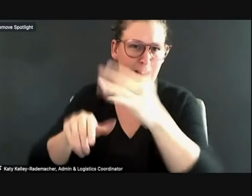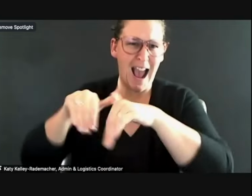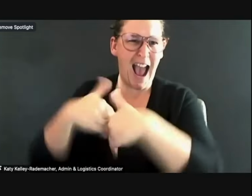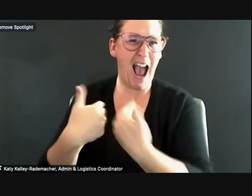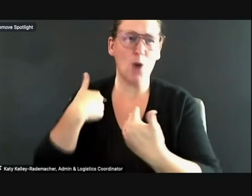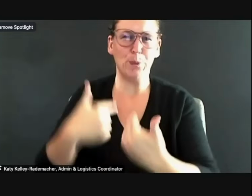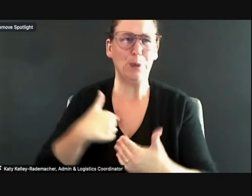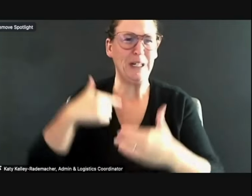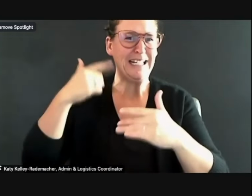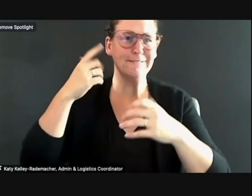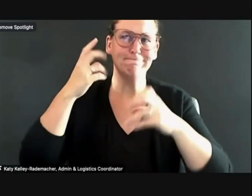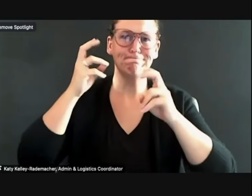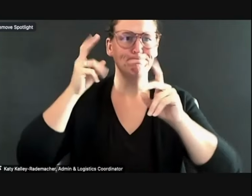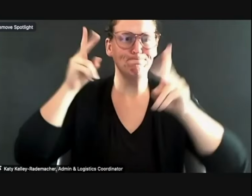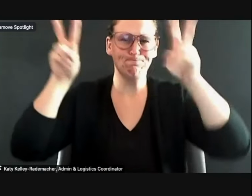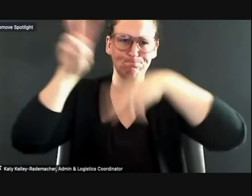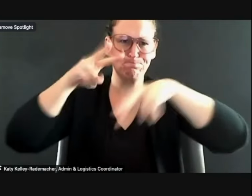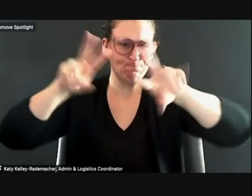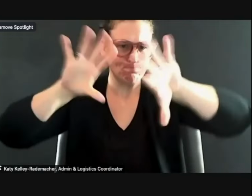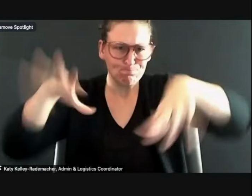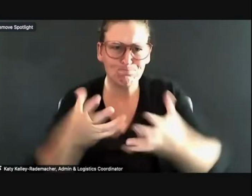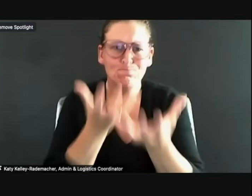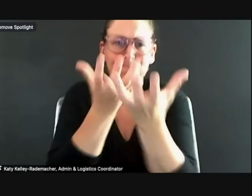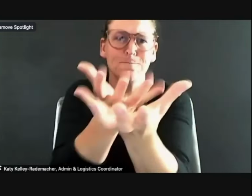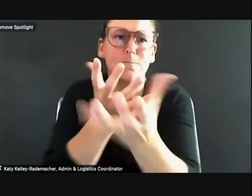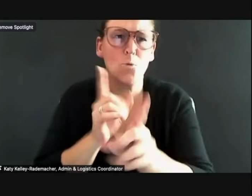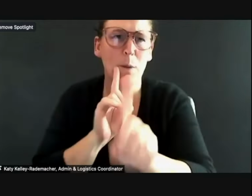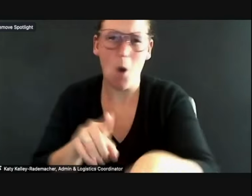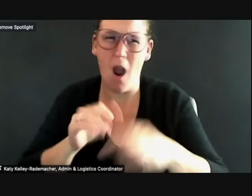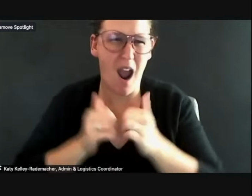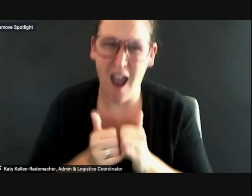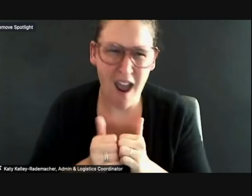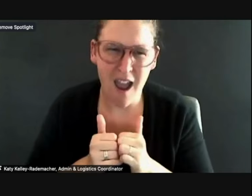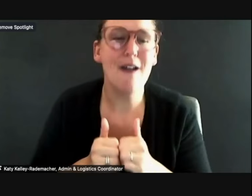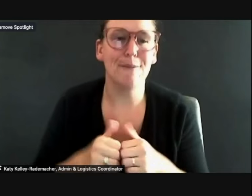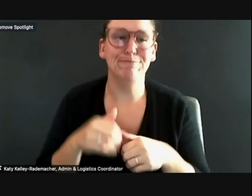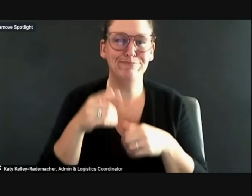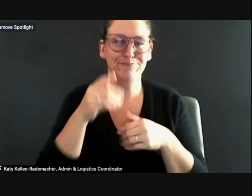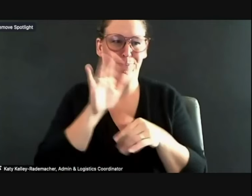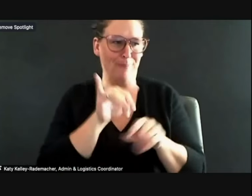collect and share this information with the board? The activities